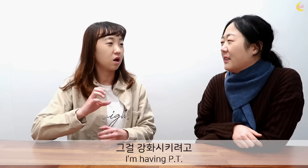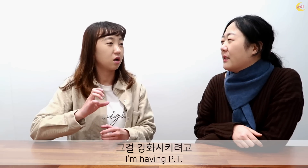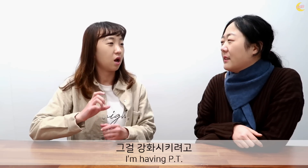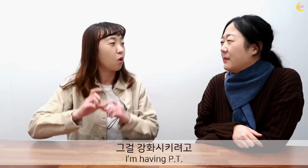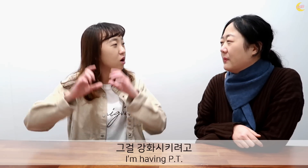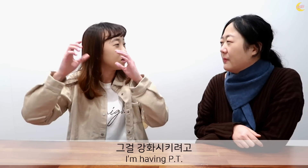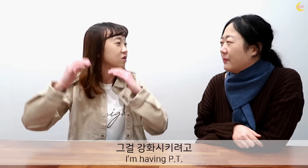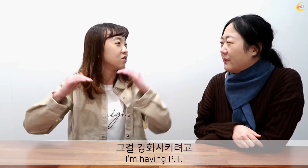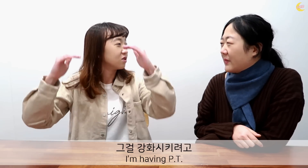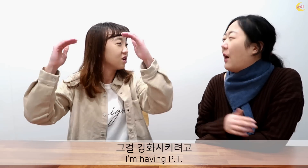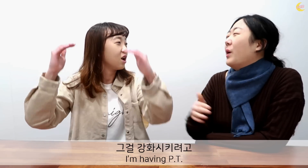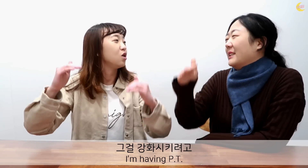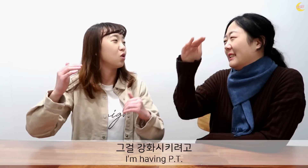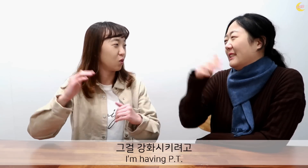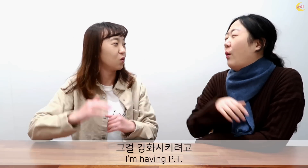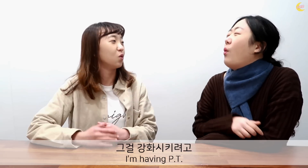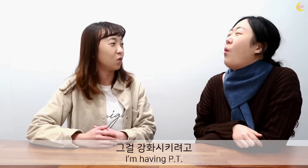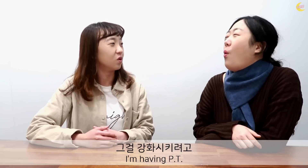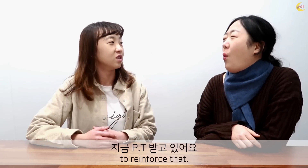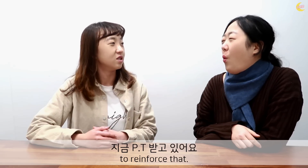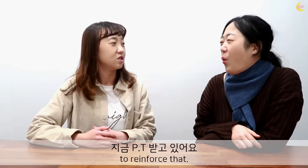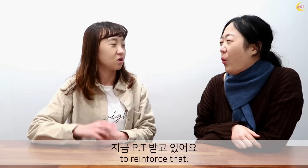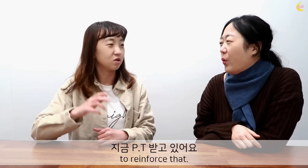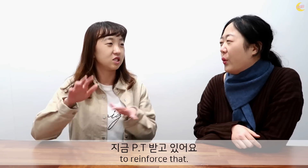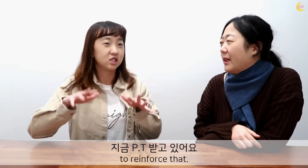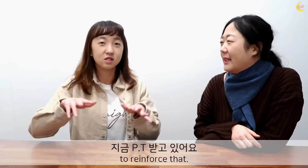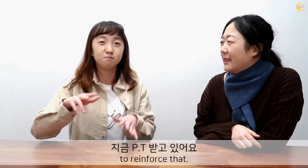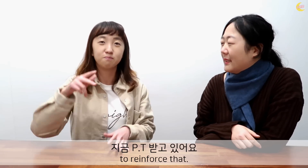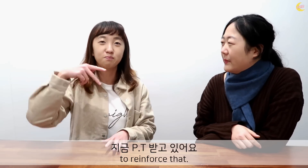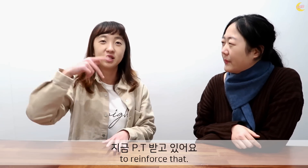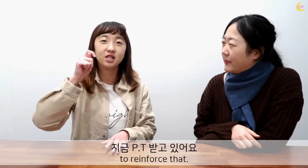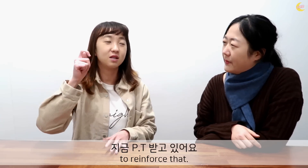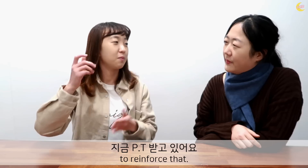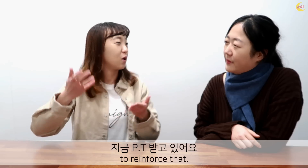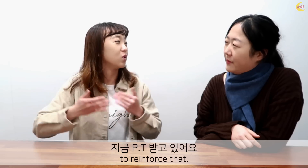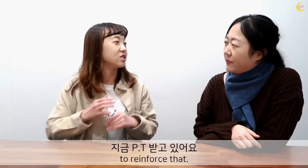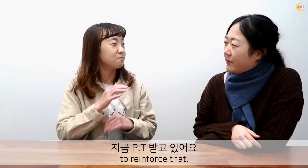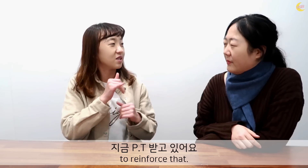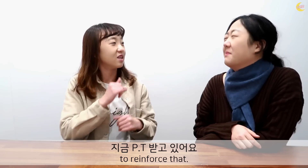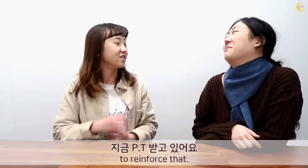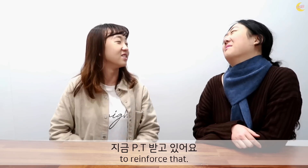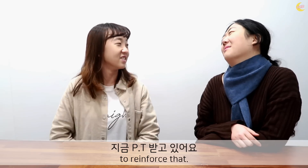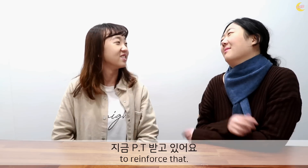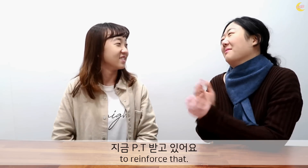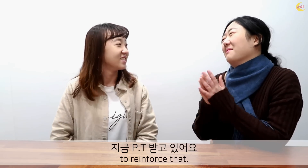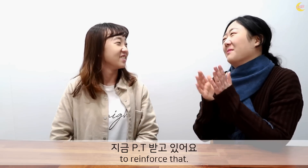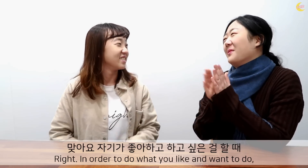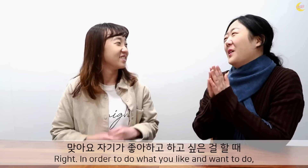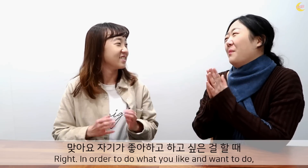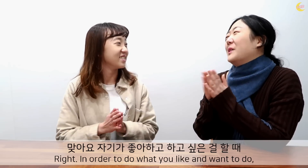I’m having P.T. to reinforce that.